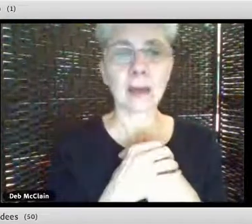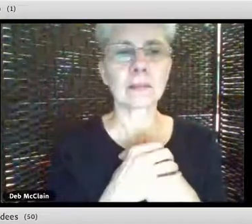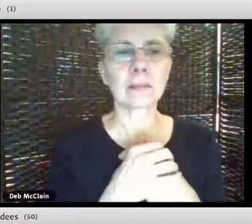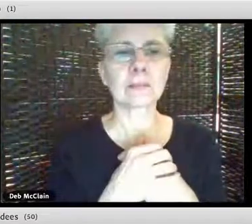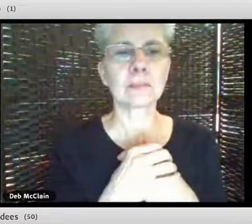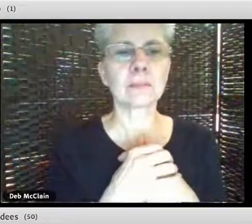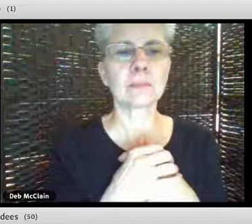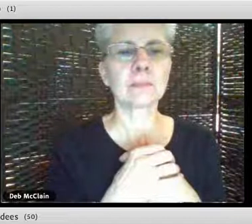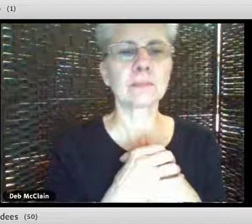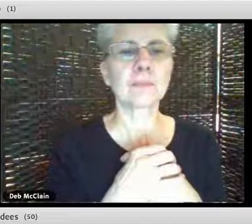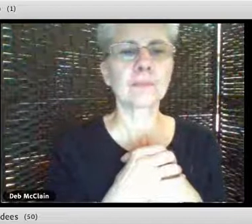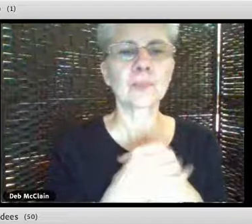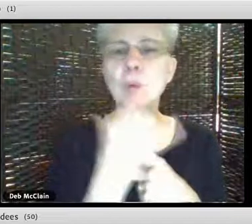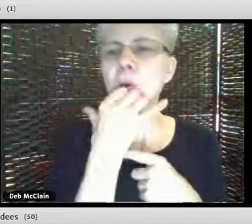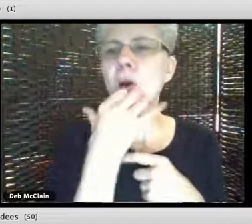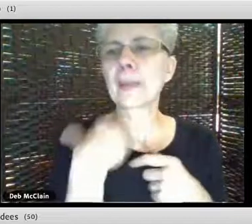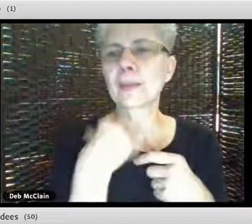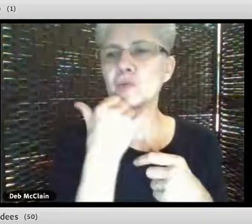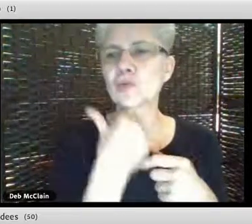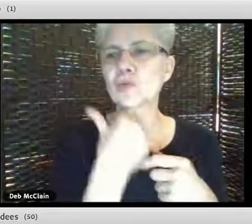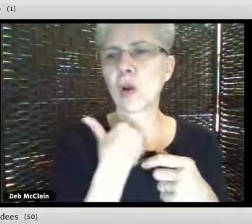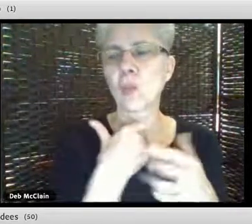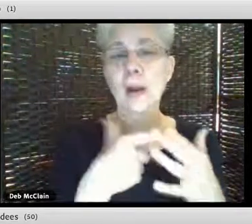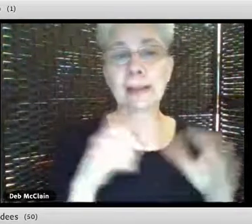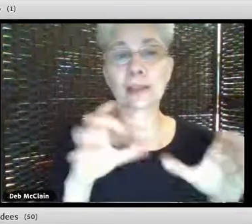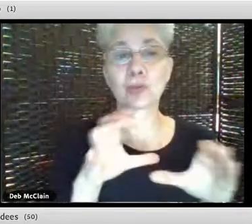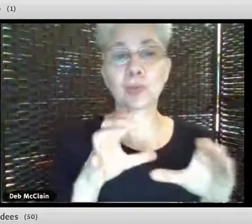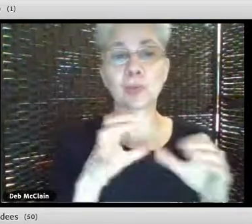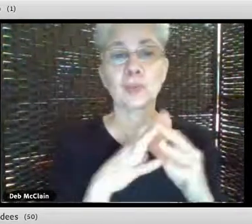You know what? I did that wrong. So what I can do is --